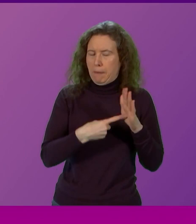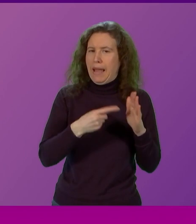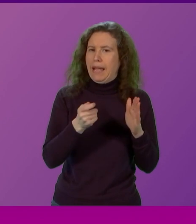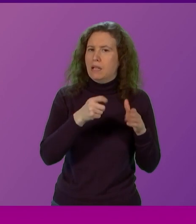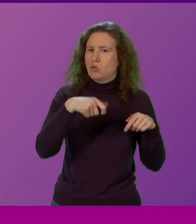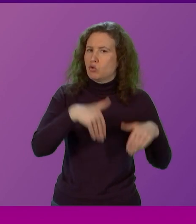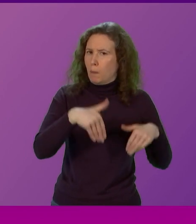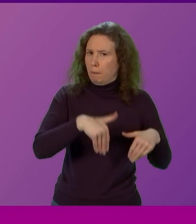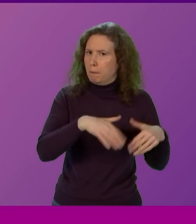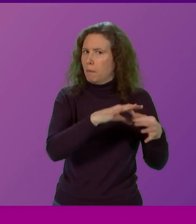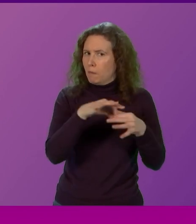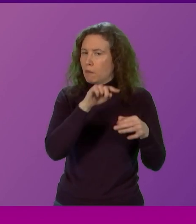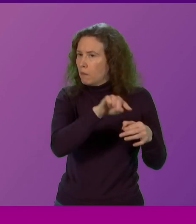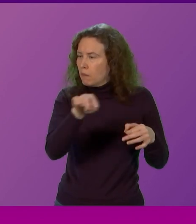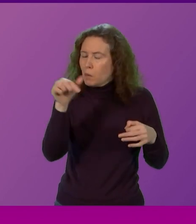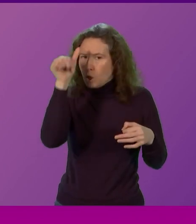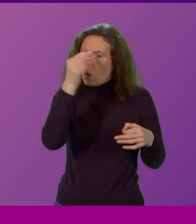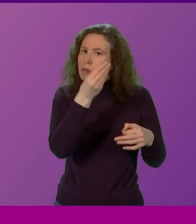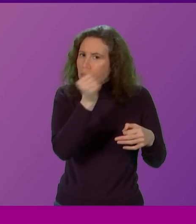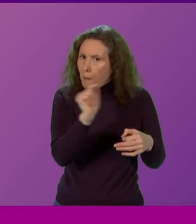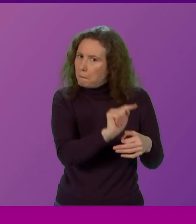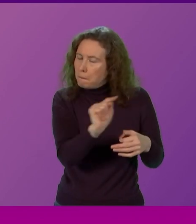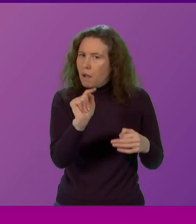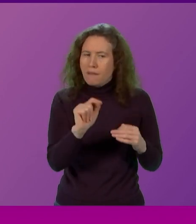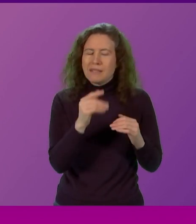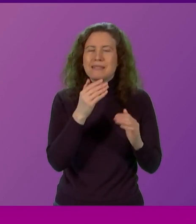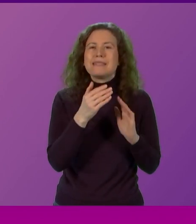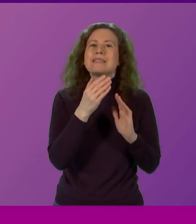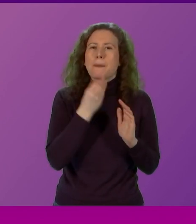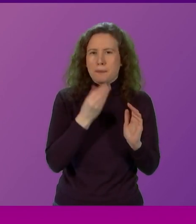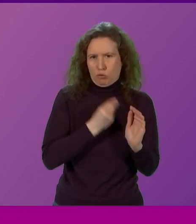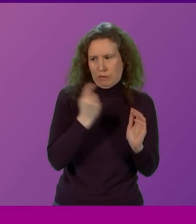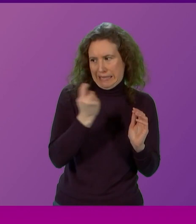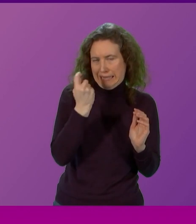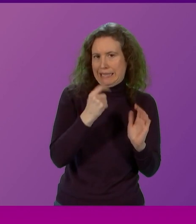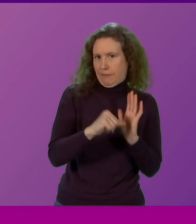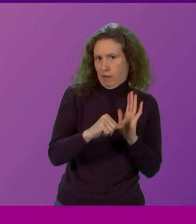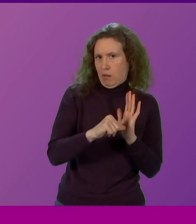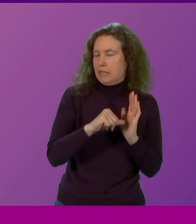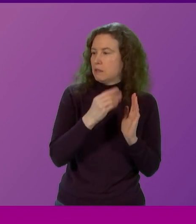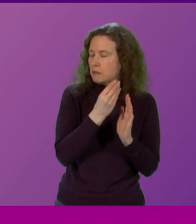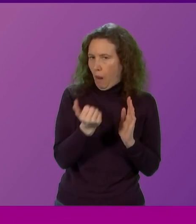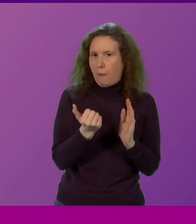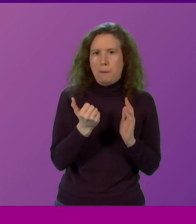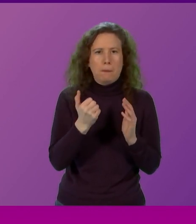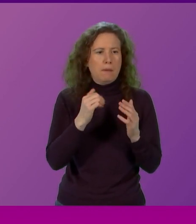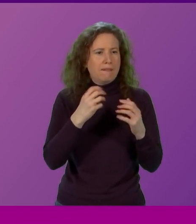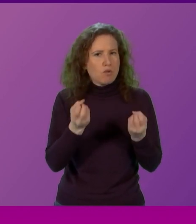We are aware that some are currently experiencing temporary disruption to certain off-season fresh vegetables.